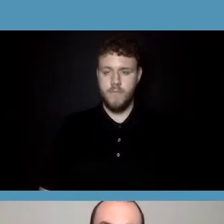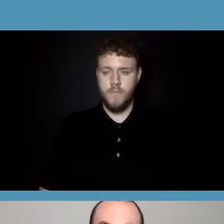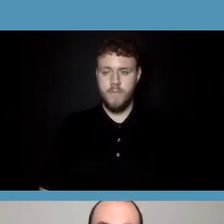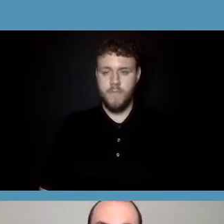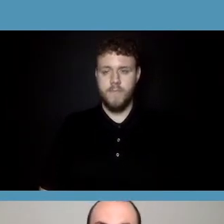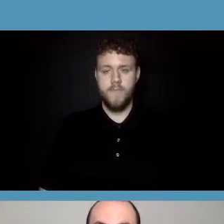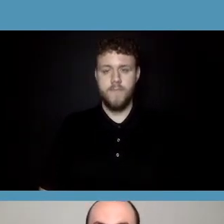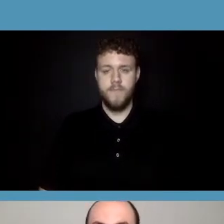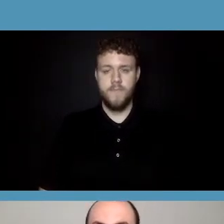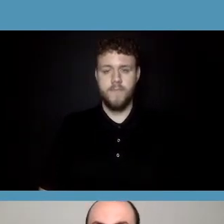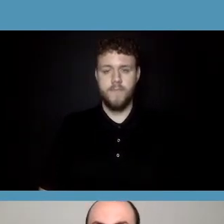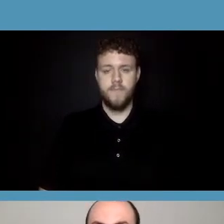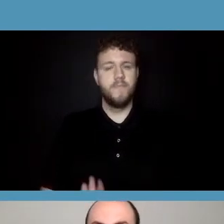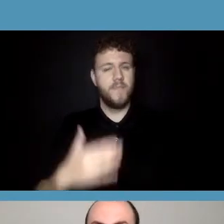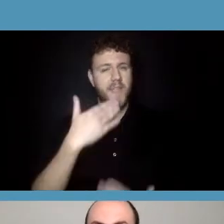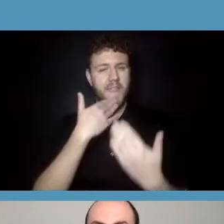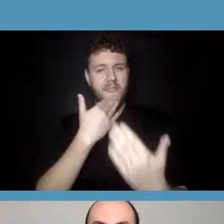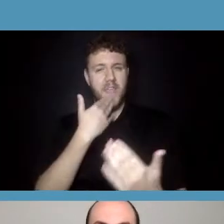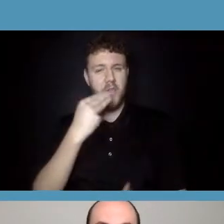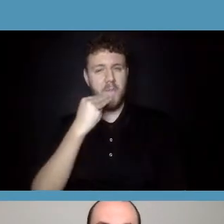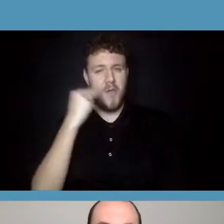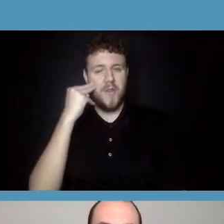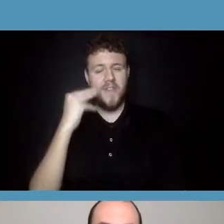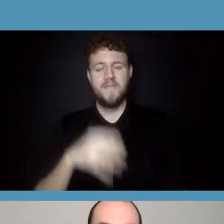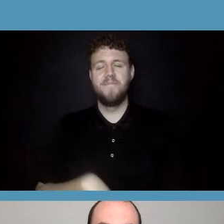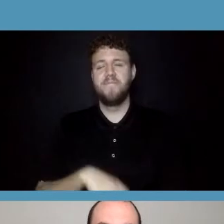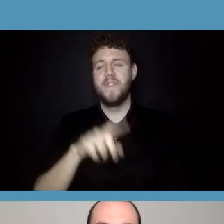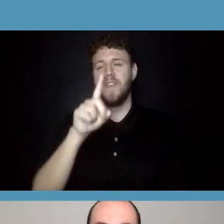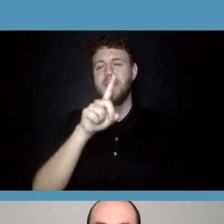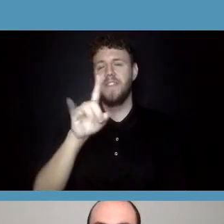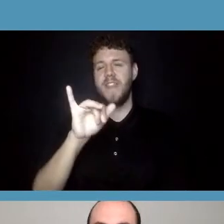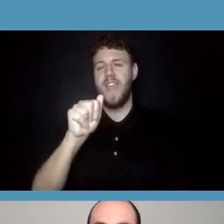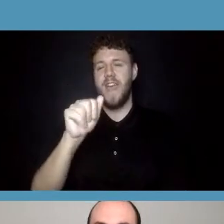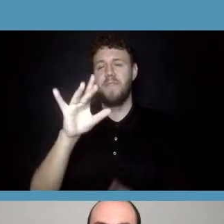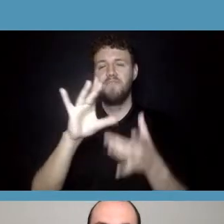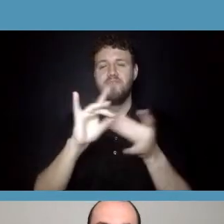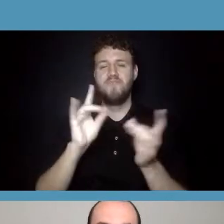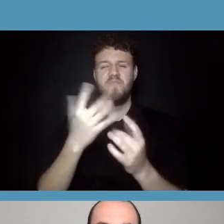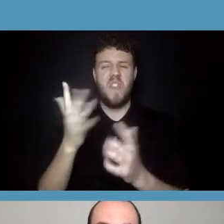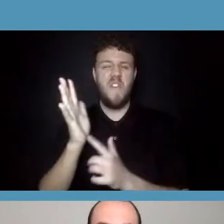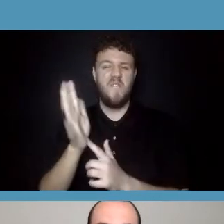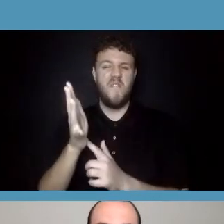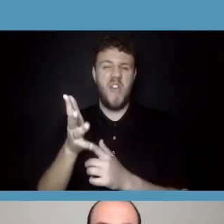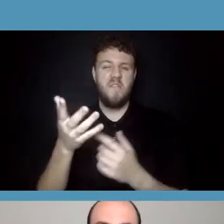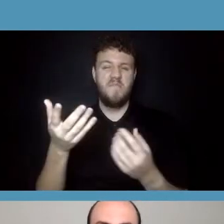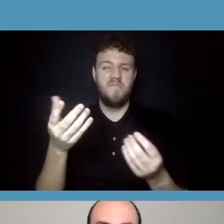Thank you, Meredith, we have about five more minutes for questions. I will pose this next